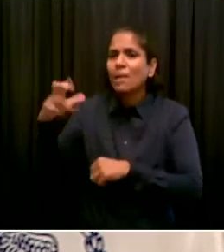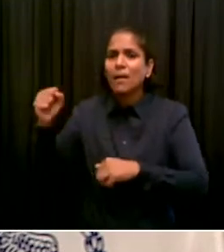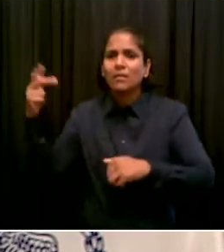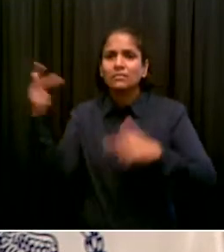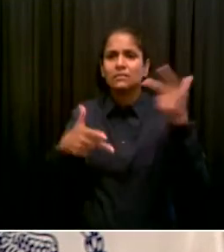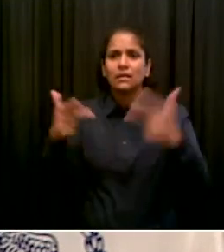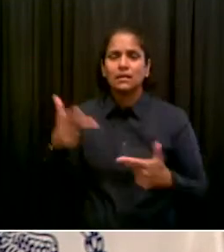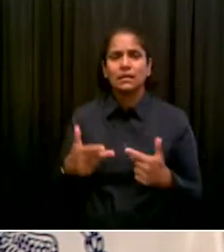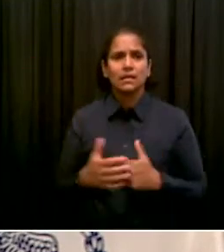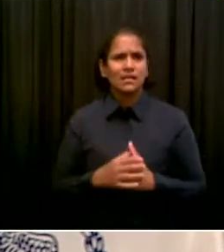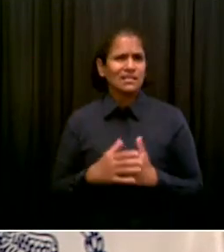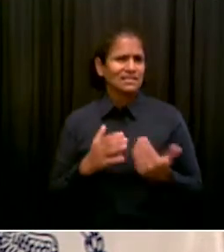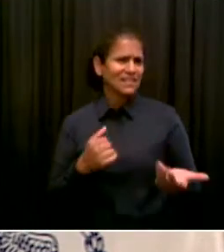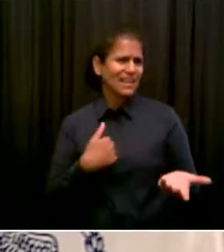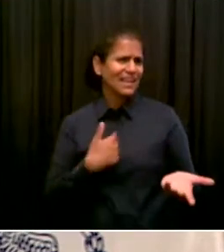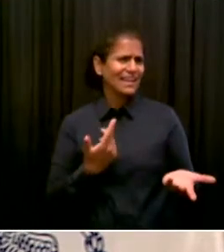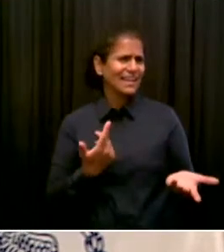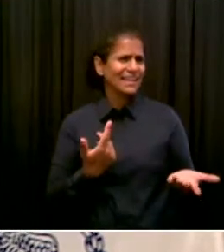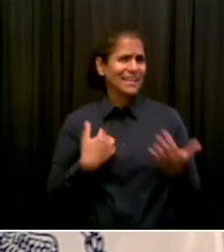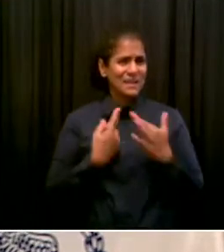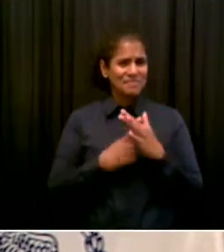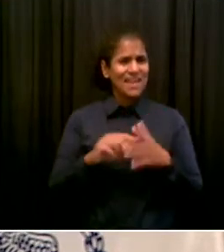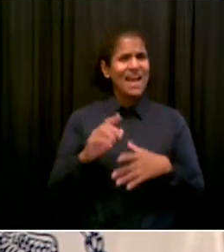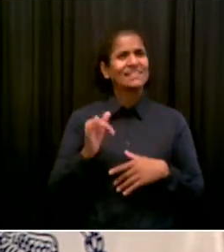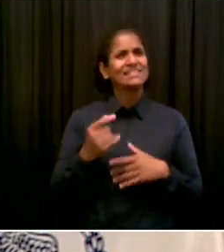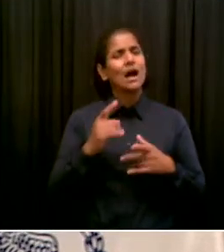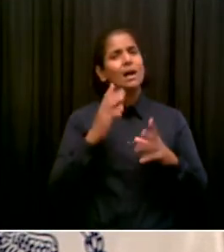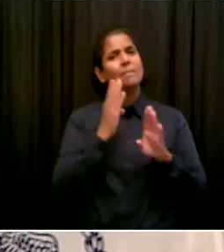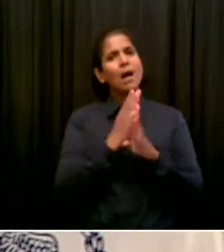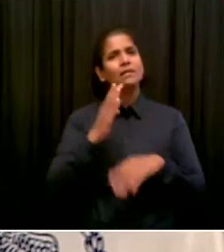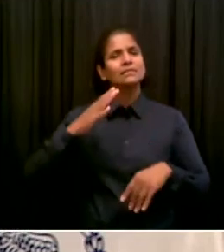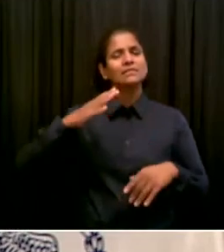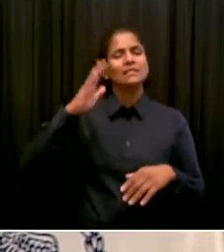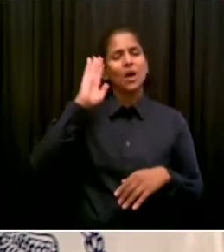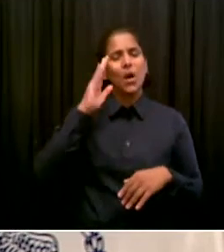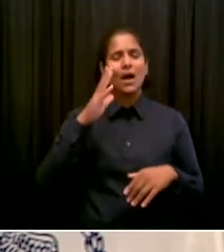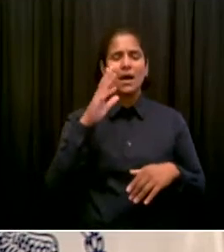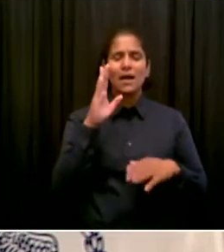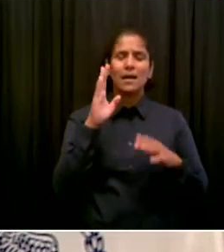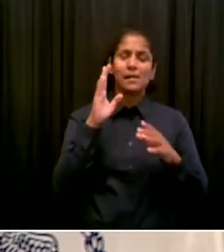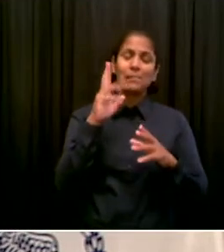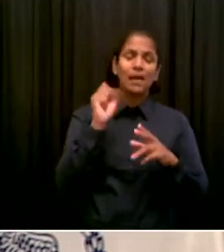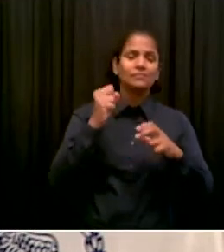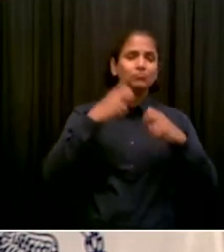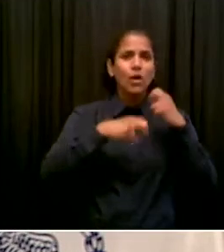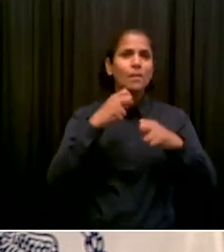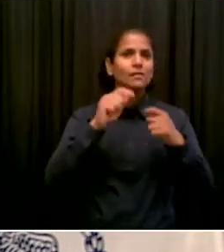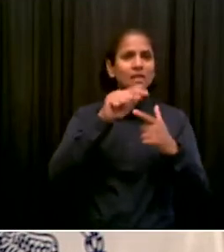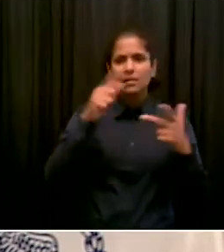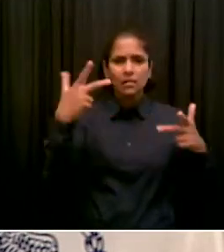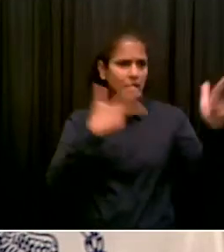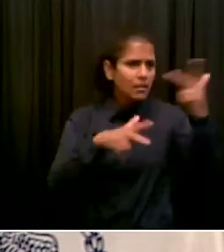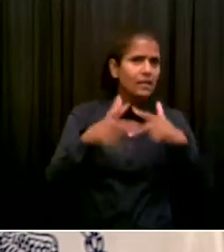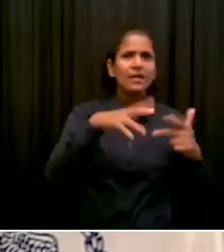CALLED. THE BUS COMPANY SAID THEY DIDN'T HAVE THE STUFF AND DIDN'T ASK HER ANY SOLUTION AND ALSO DIDN'T COME TODAY. SO THAT PARENT HAS BEEN DRIVIN G THE CHILD TO SCHOOL.